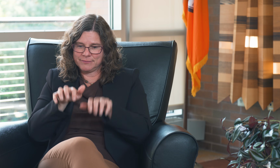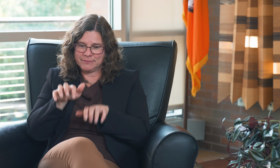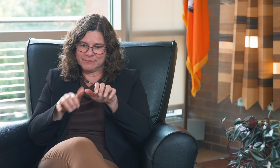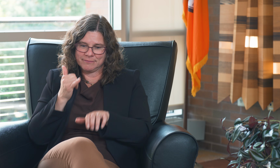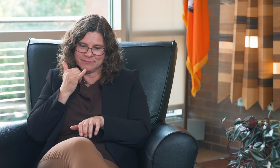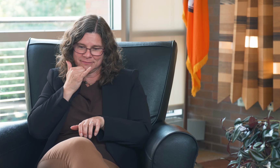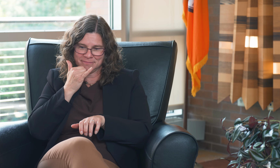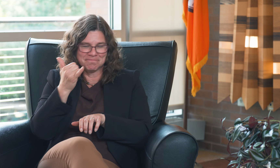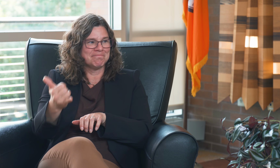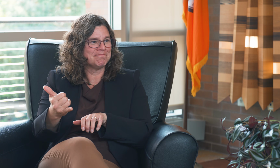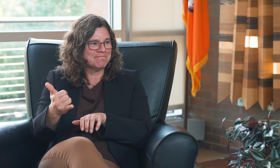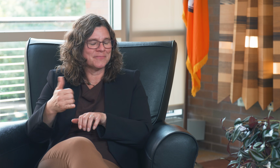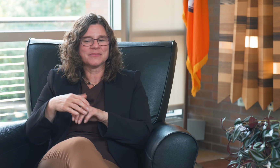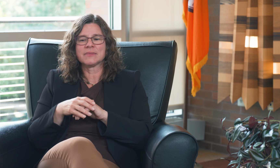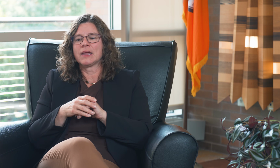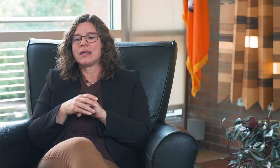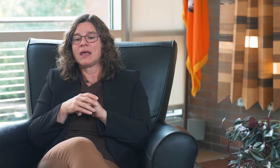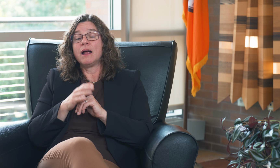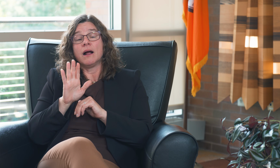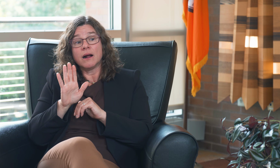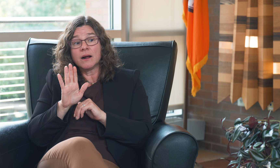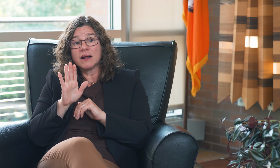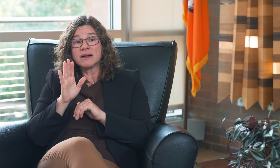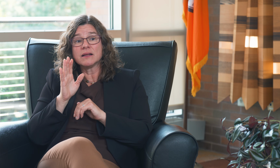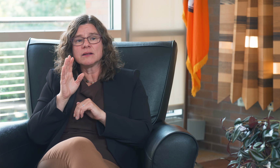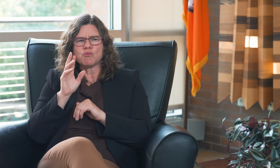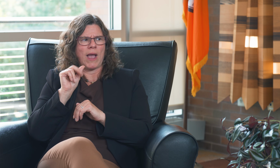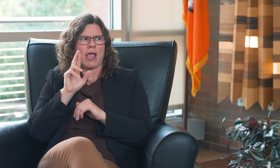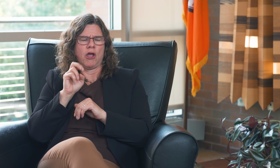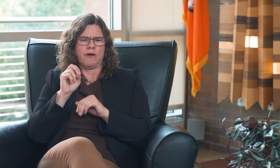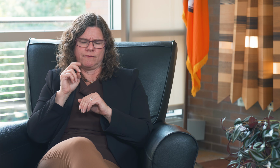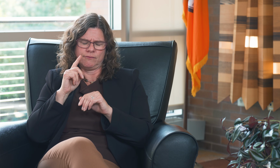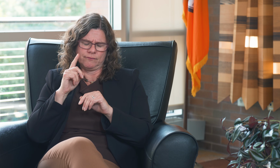and it was back then, so I called her on the TTY,